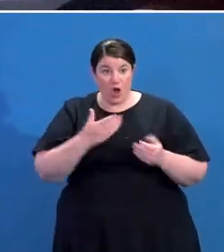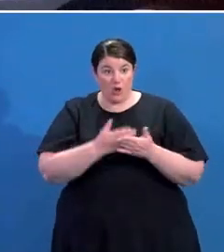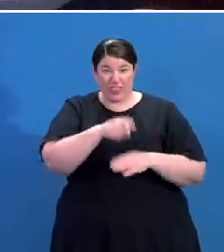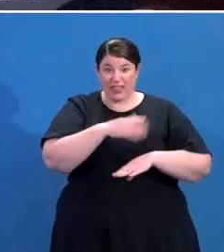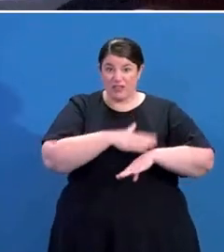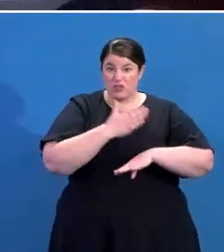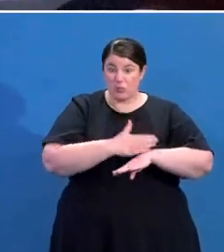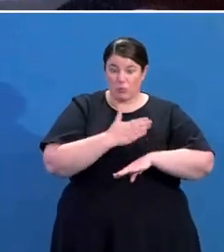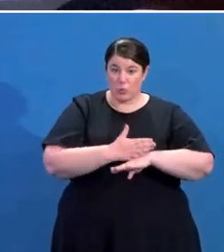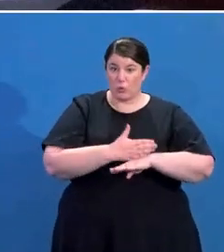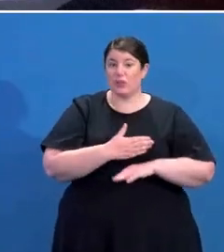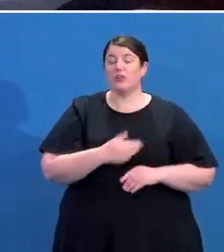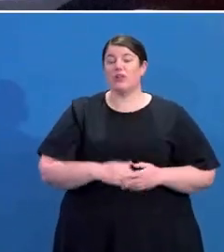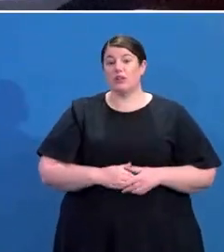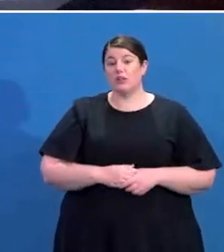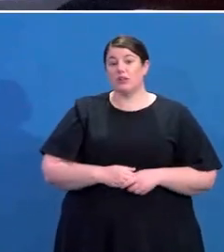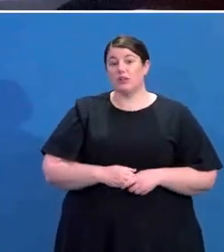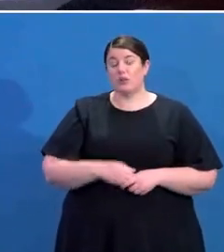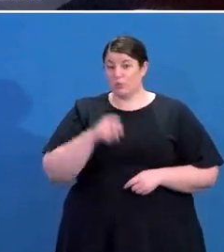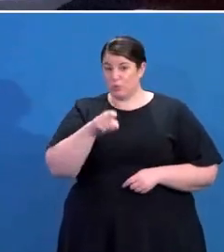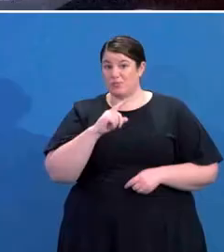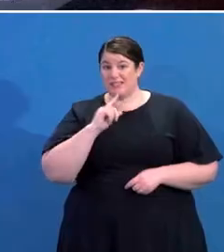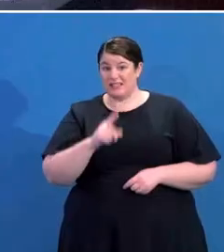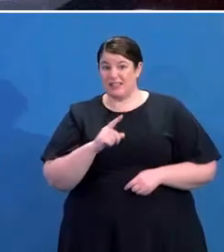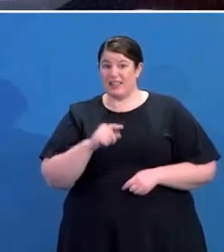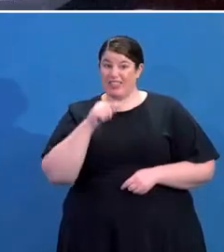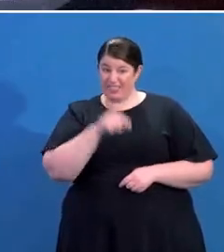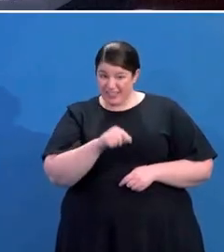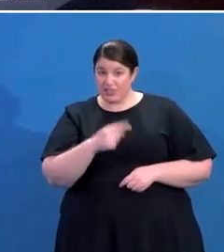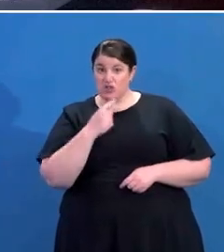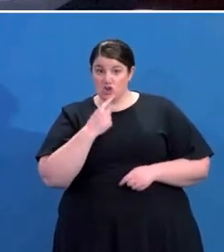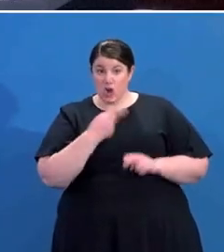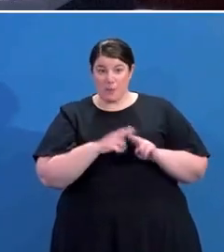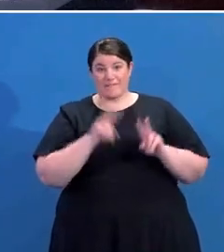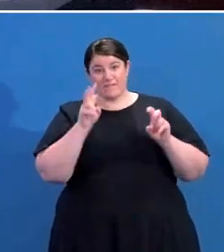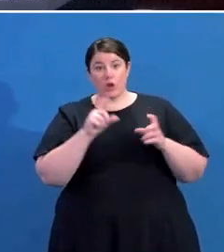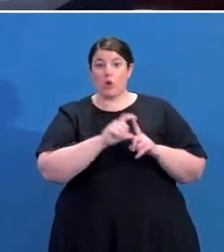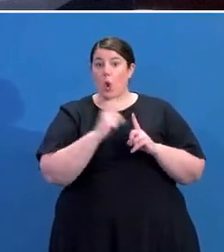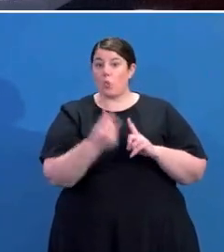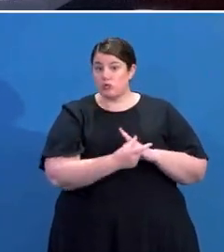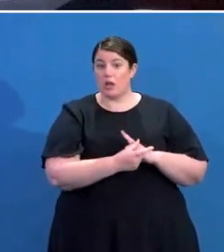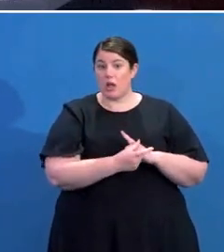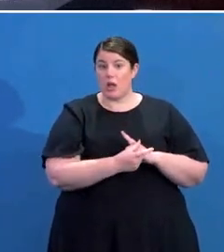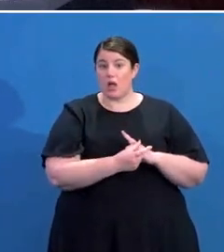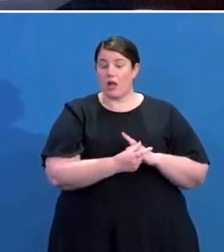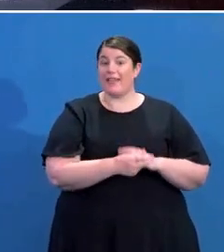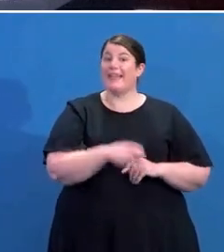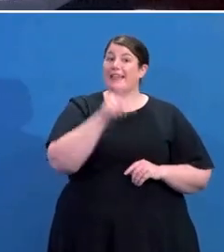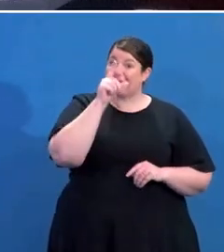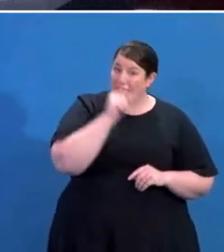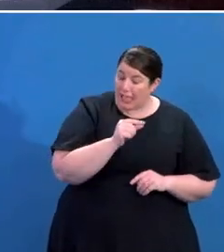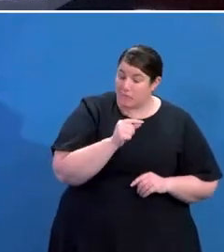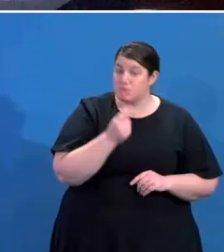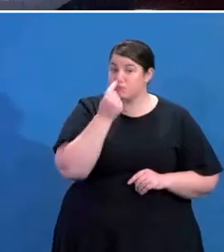You make this observation: This type of culture can lead to either nonreporting